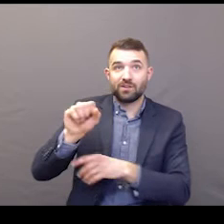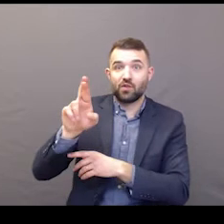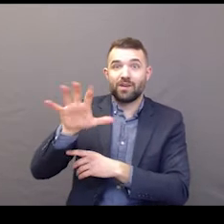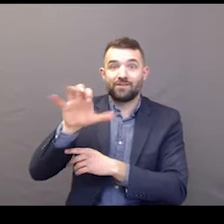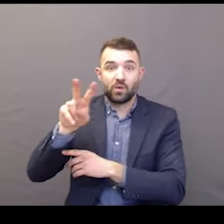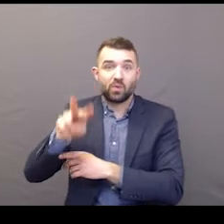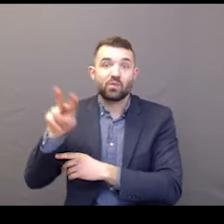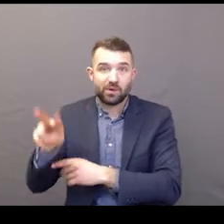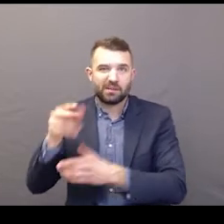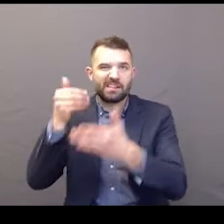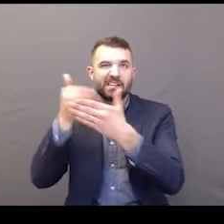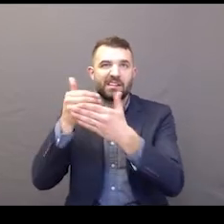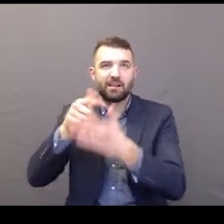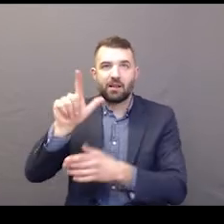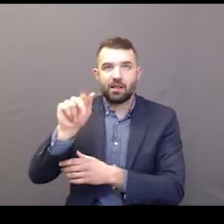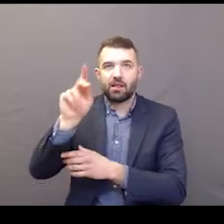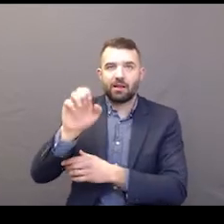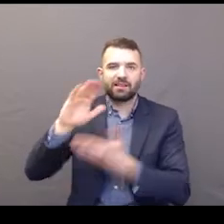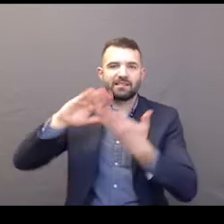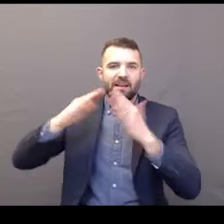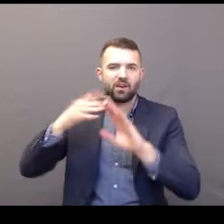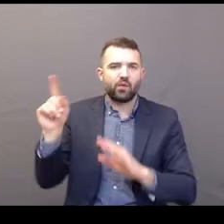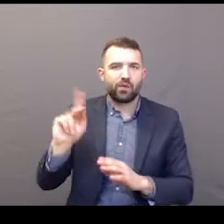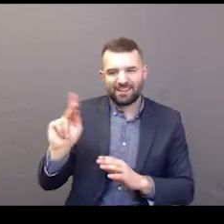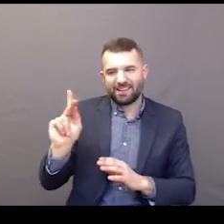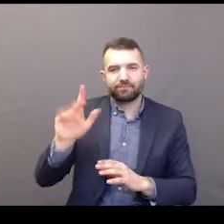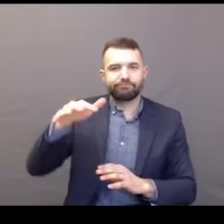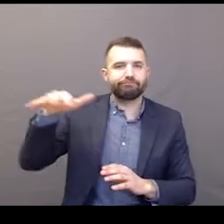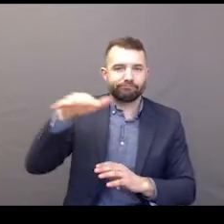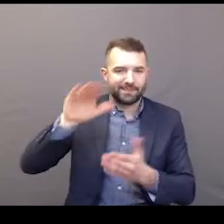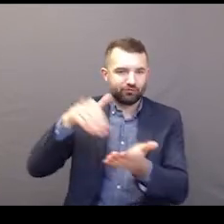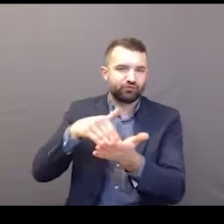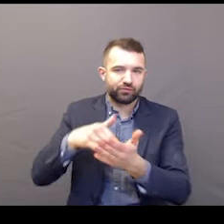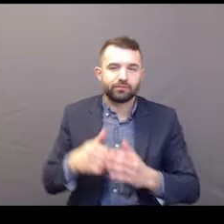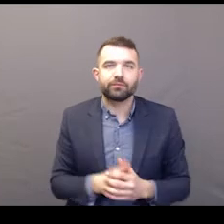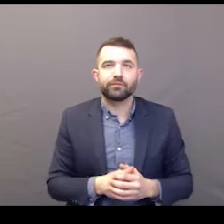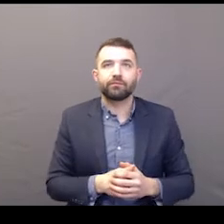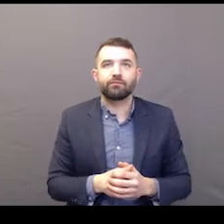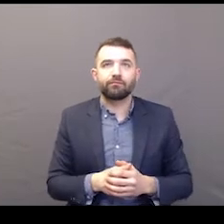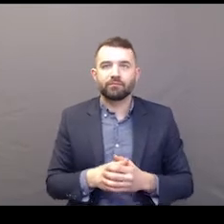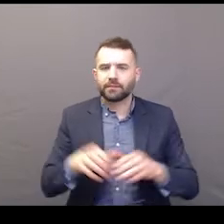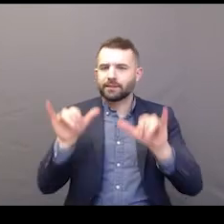Lake City Kidney Center. That bus stop on SR 522 will continue to be served by King County Metro.